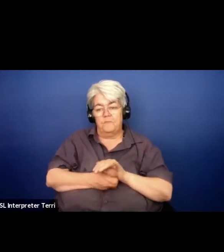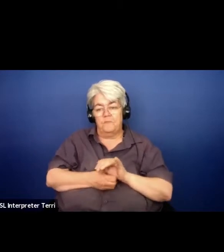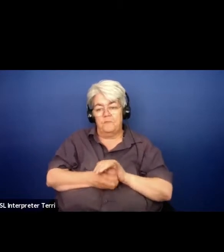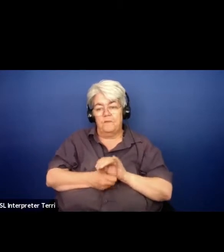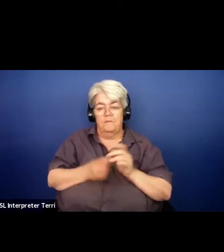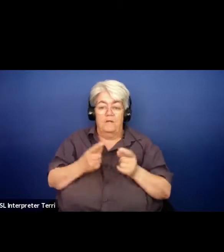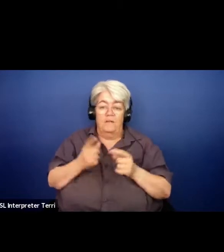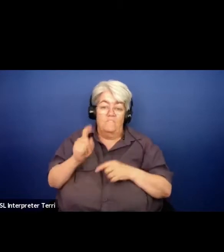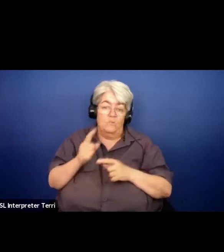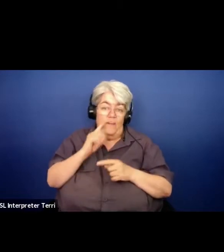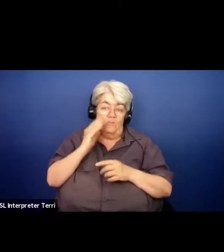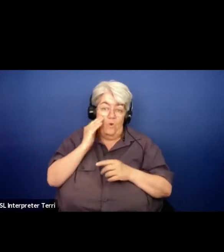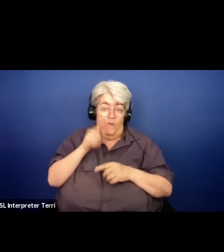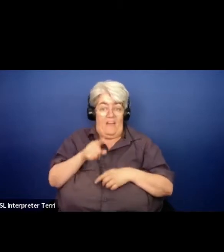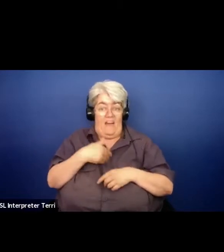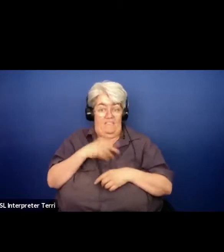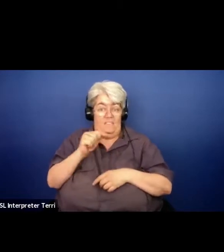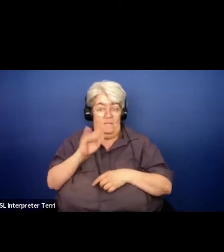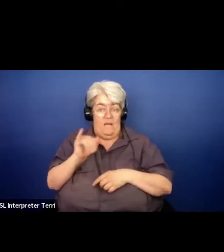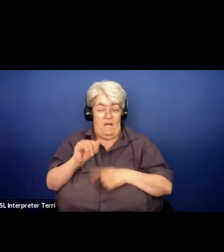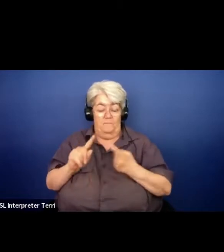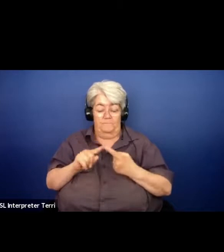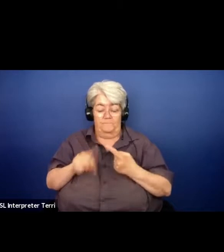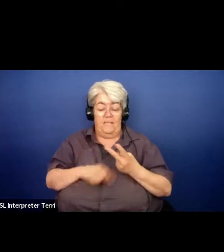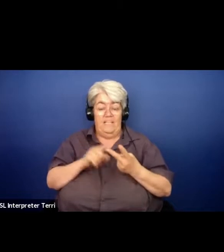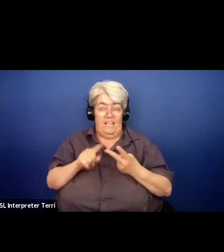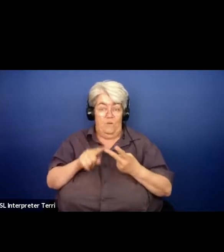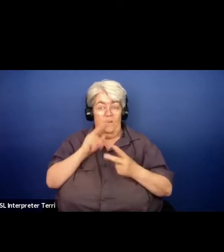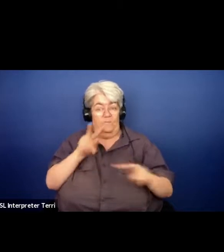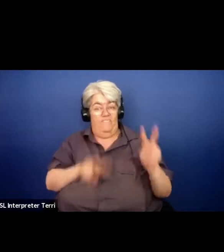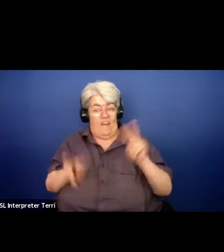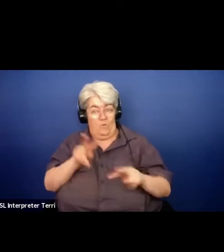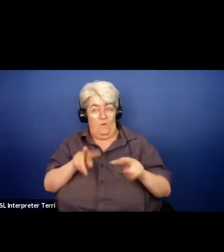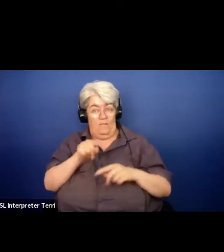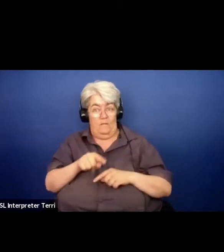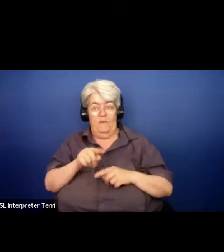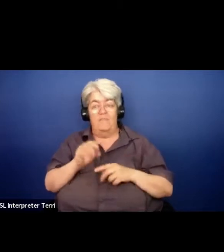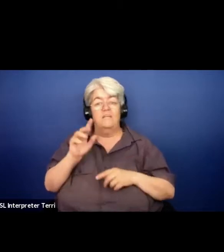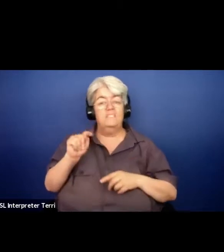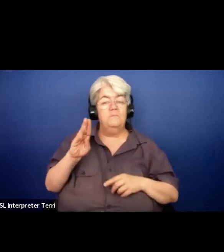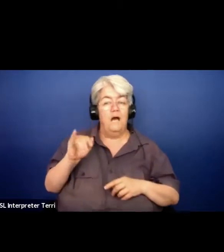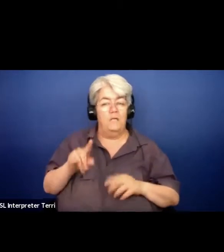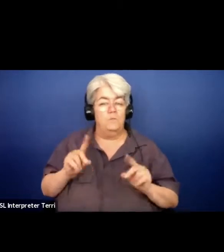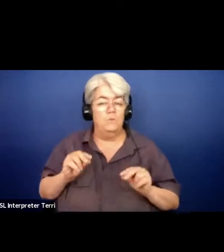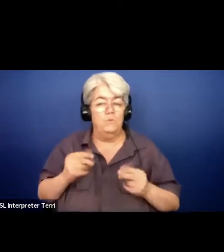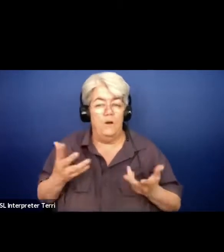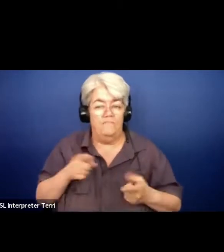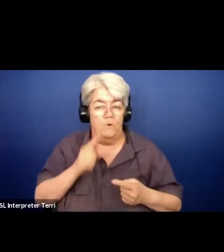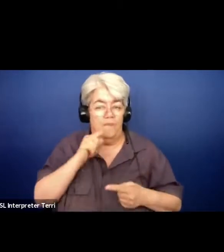to know they have a brain injury. Second of all we have to evaluate them to know the affects of the brain injury and third understand